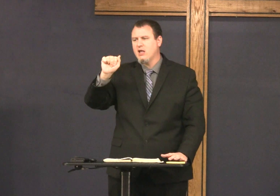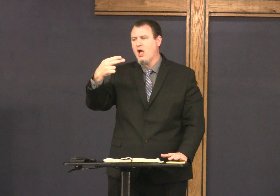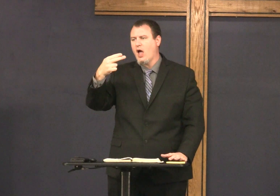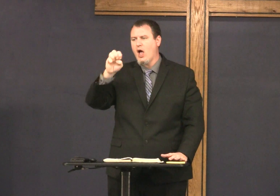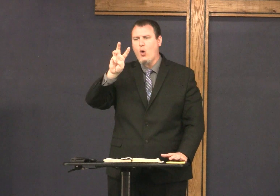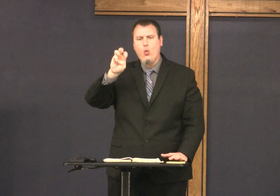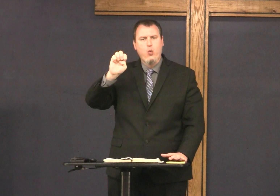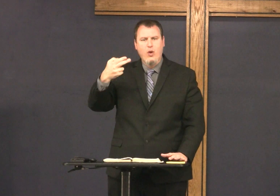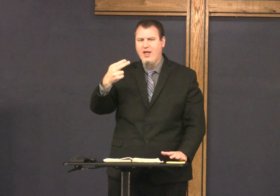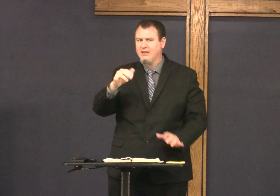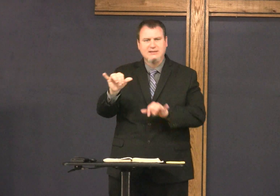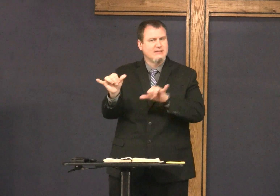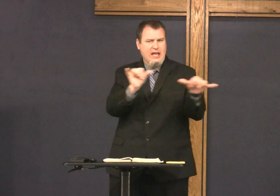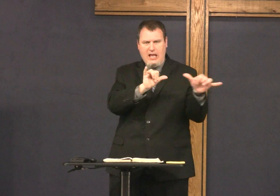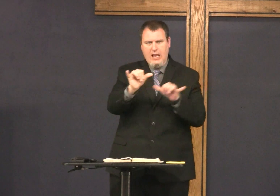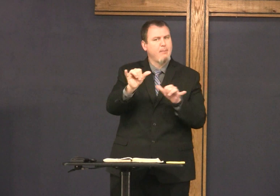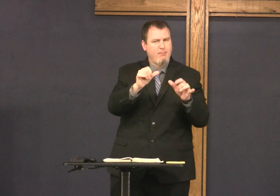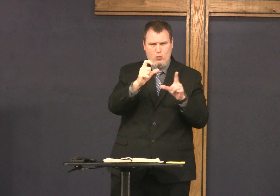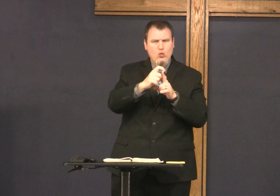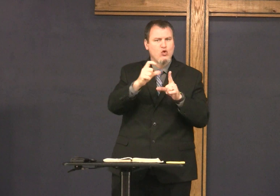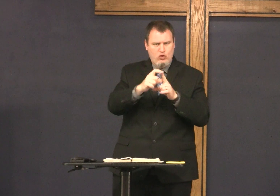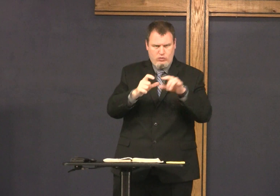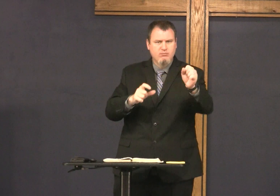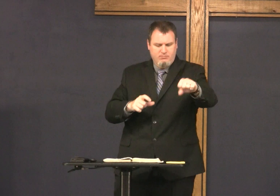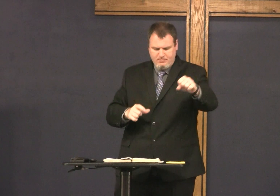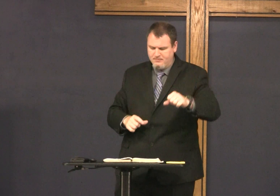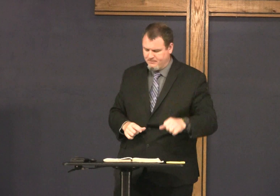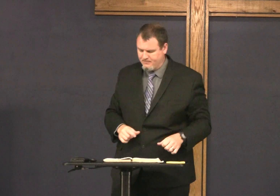or the word sometimes says is used Jehovah